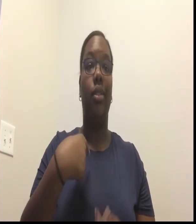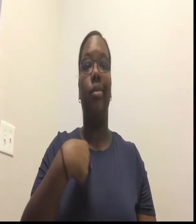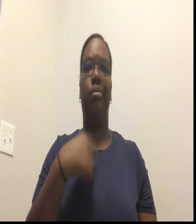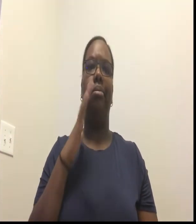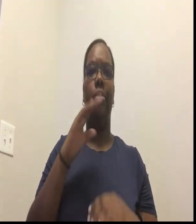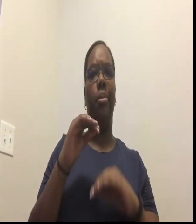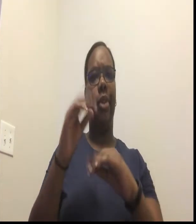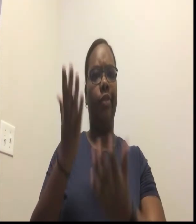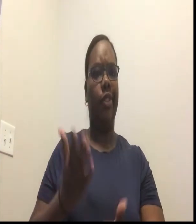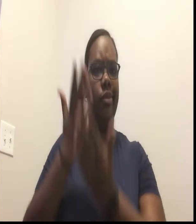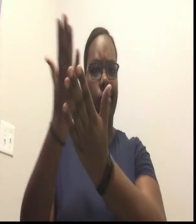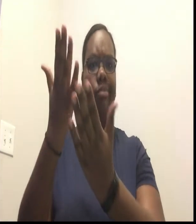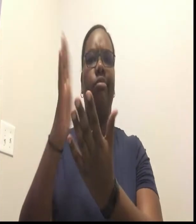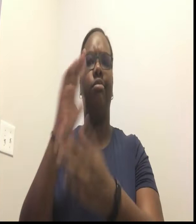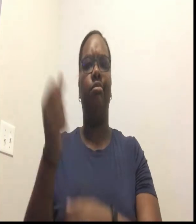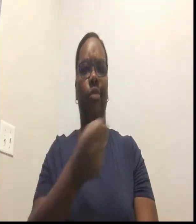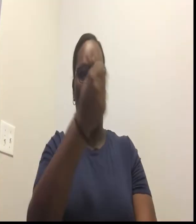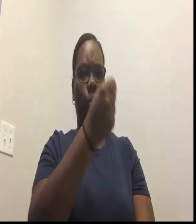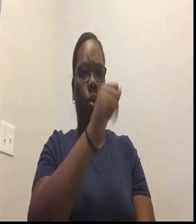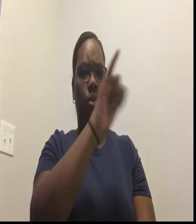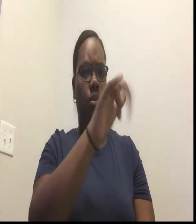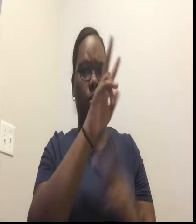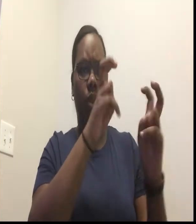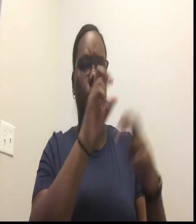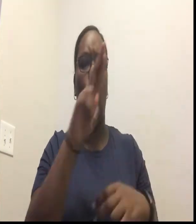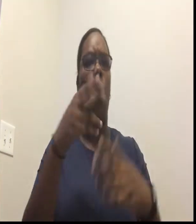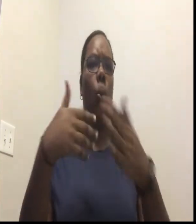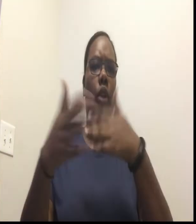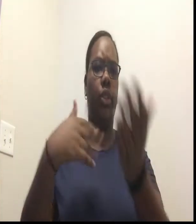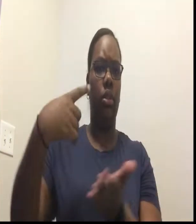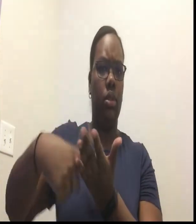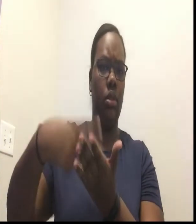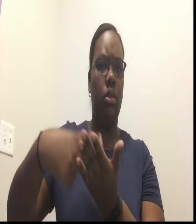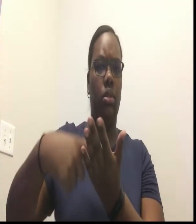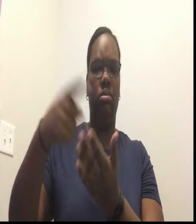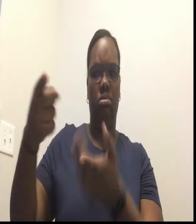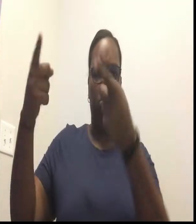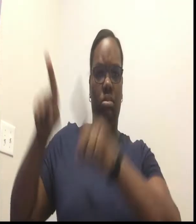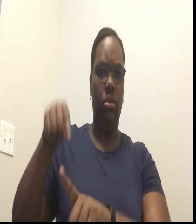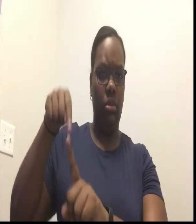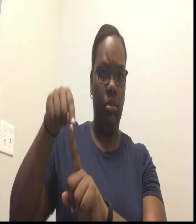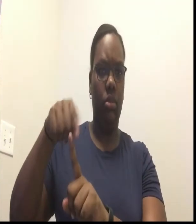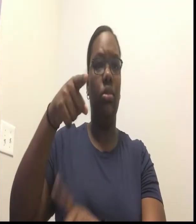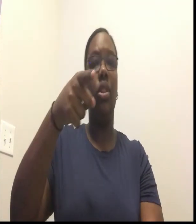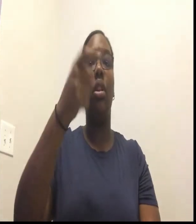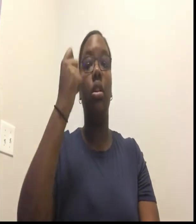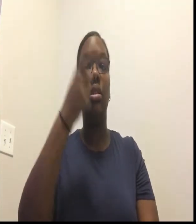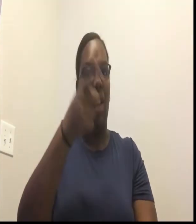or whatever discussion is happening, you cannot interrupt the speaker and you